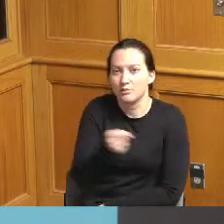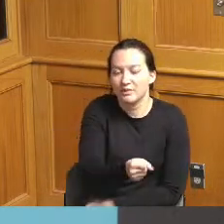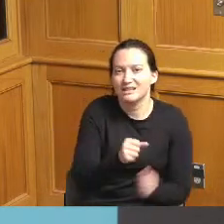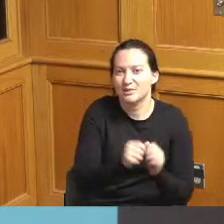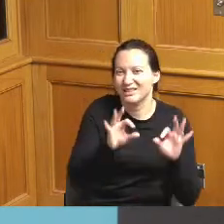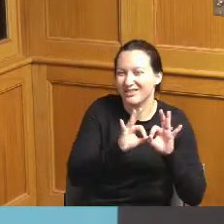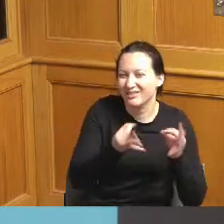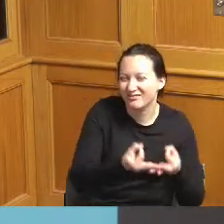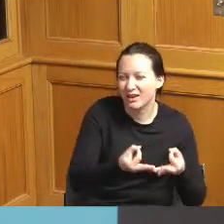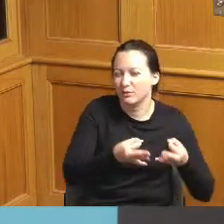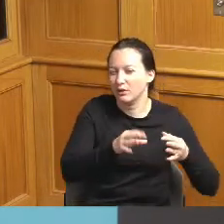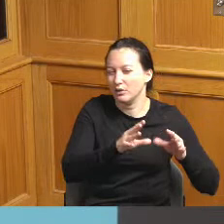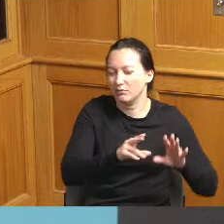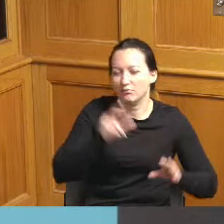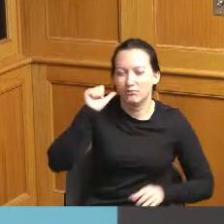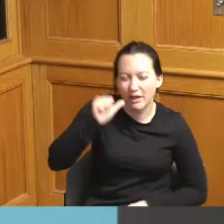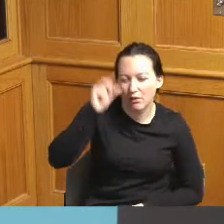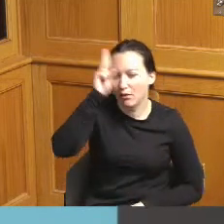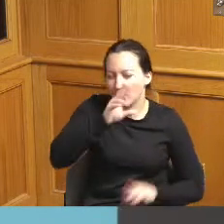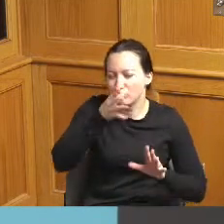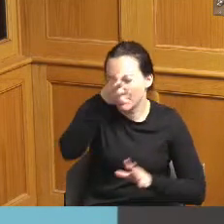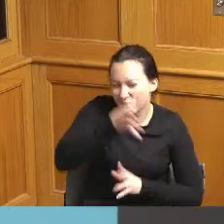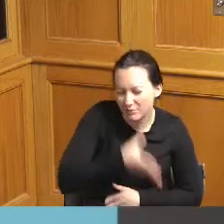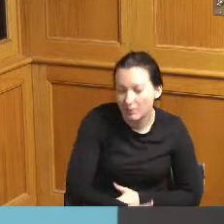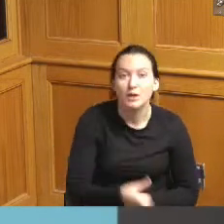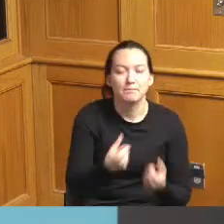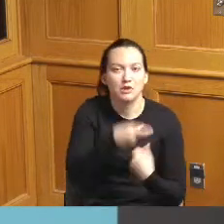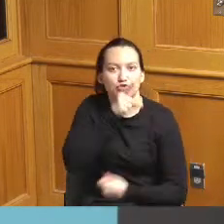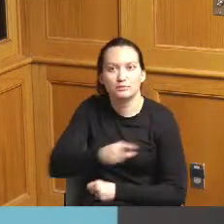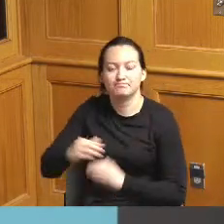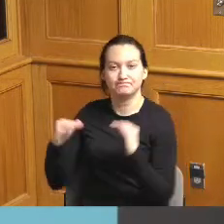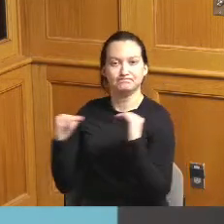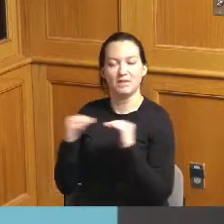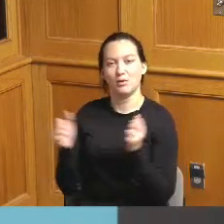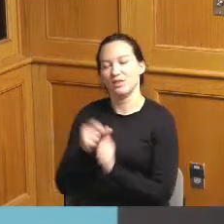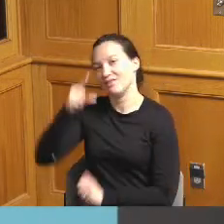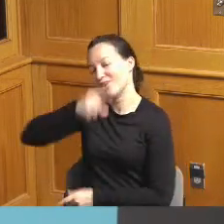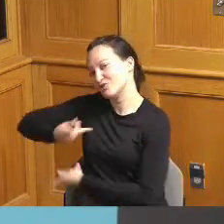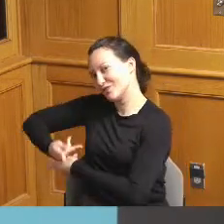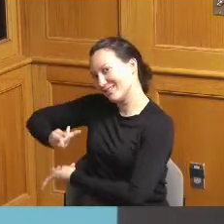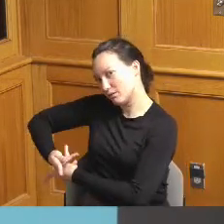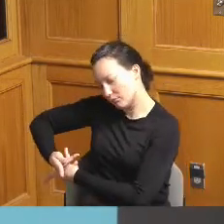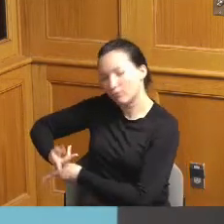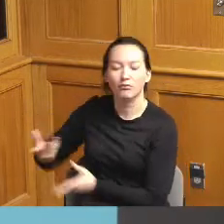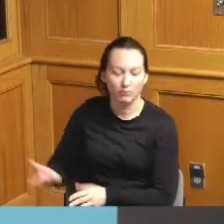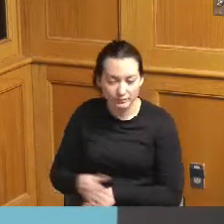we want to make sure that they are on par with our foster care providers as well additional